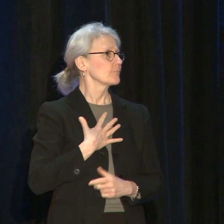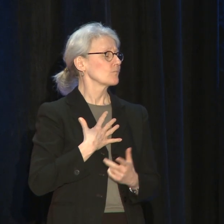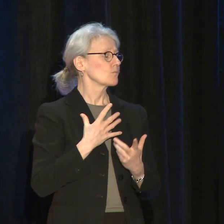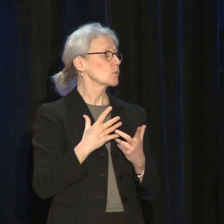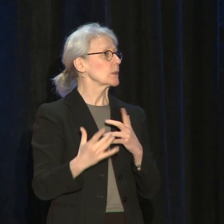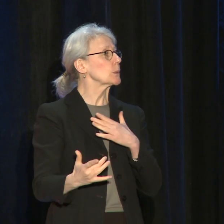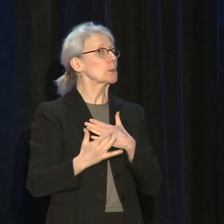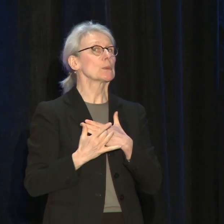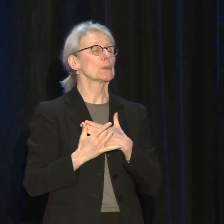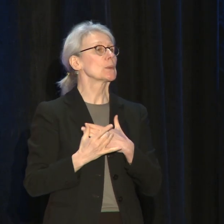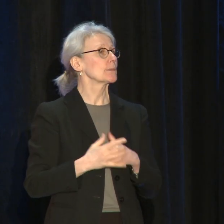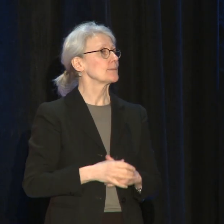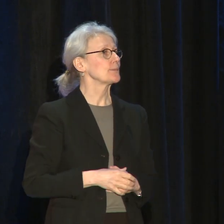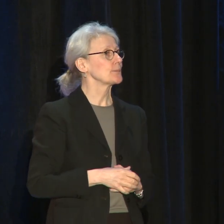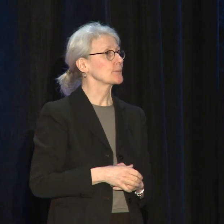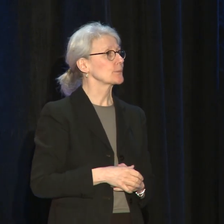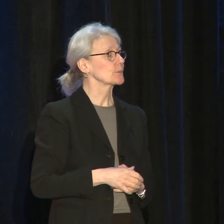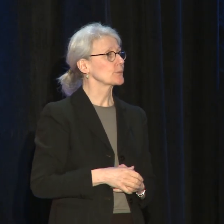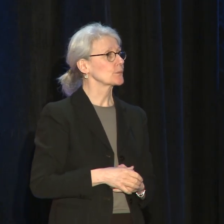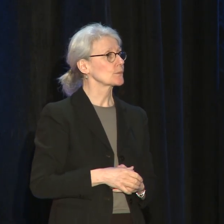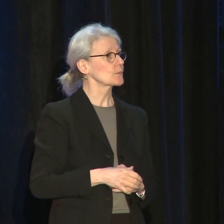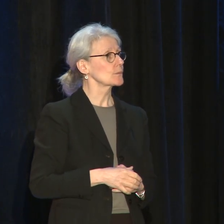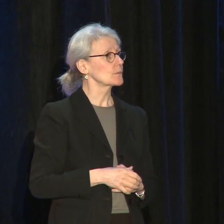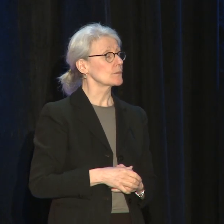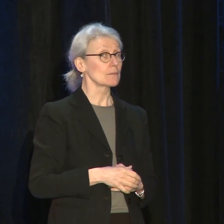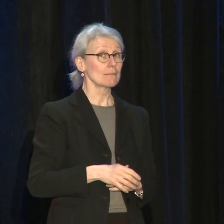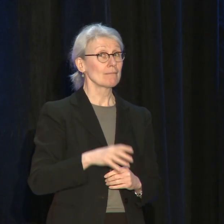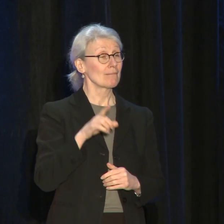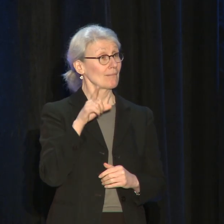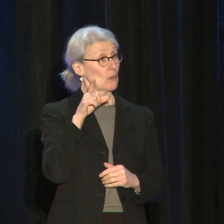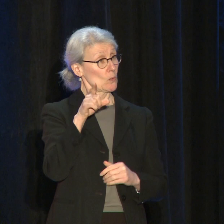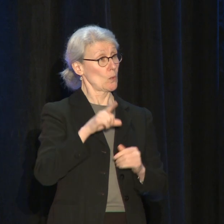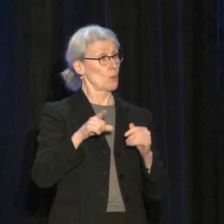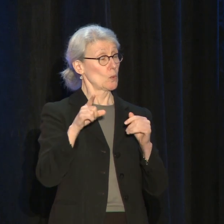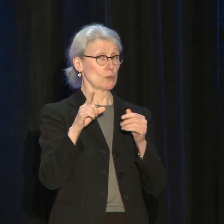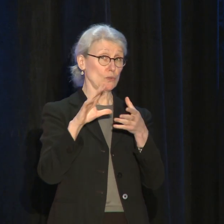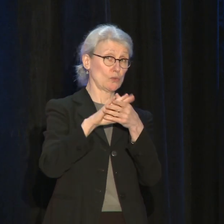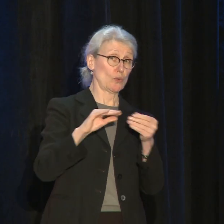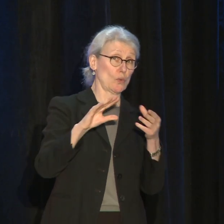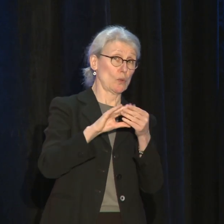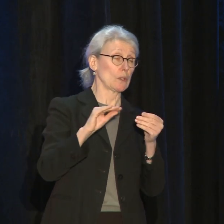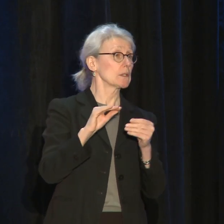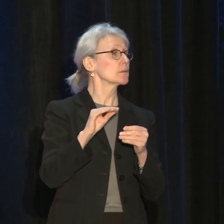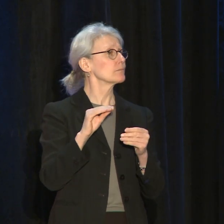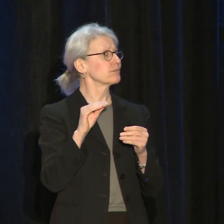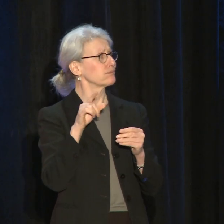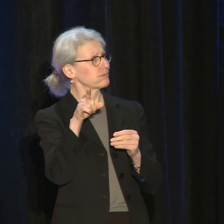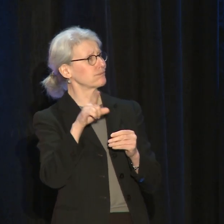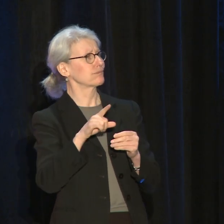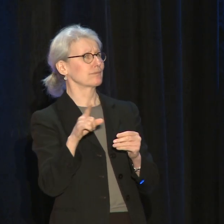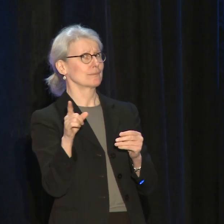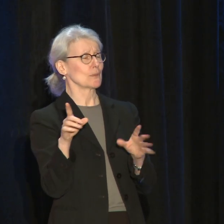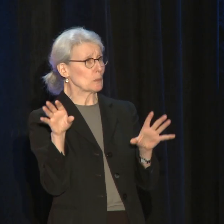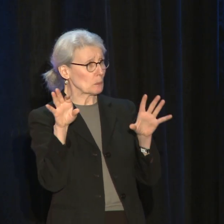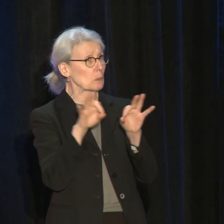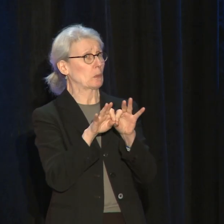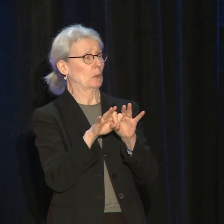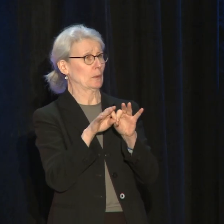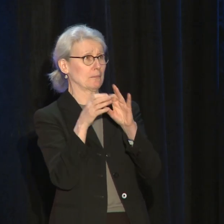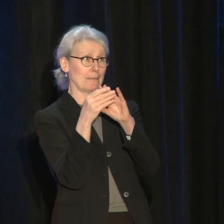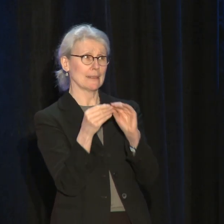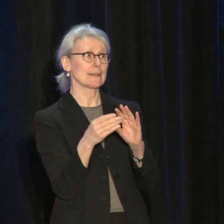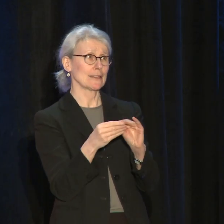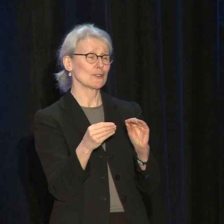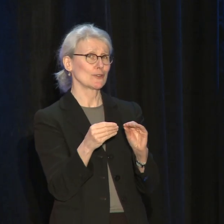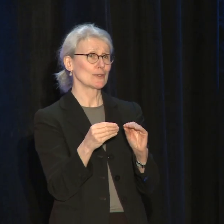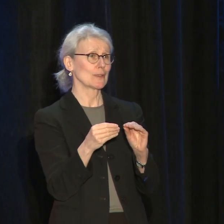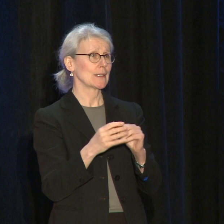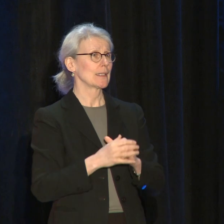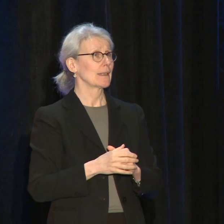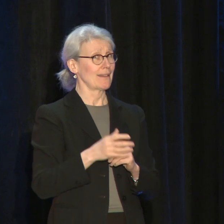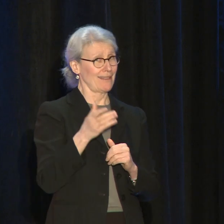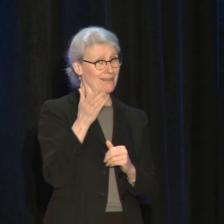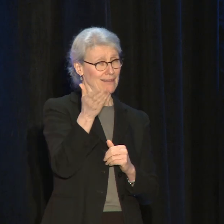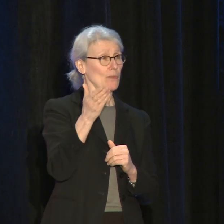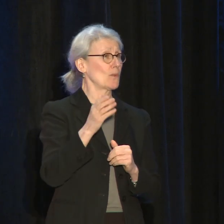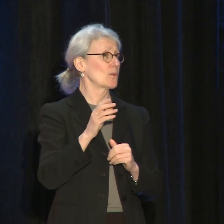I want to really accentuate and emphasize the message that it gave from people who have been